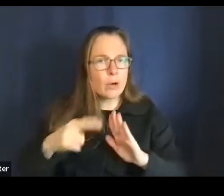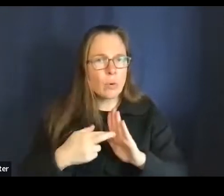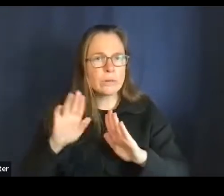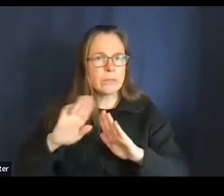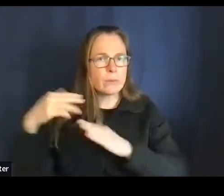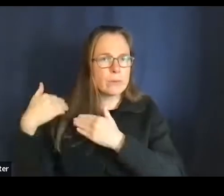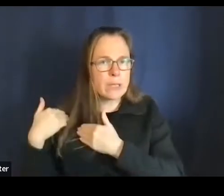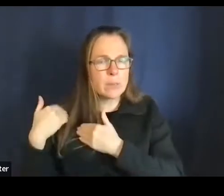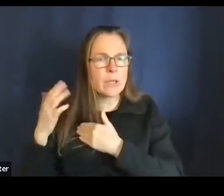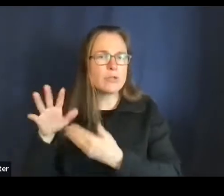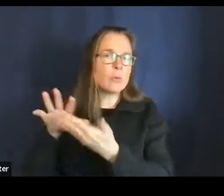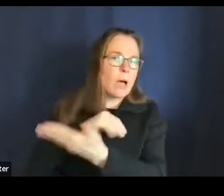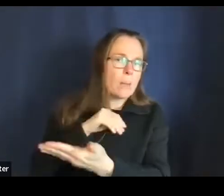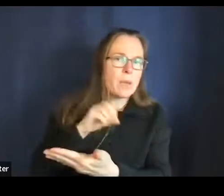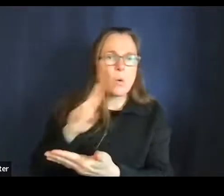has now mandated for